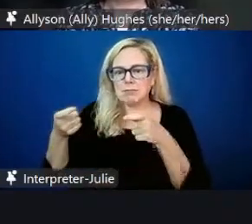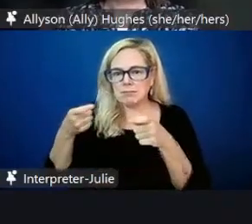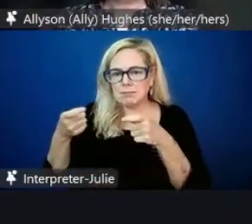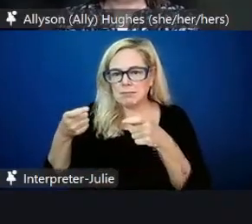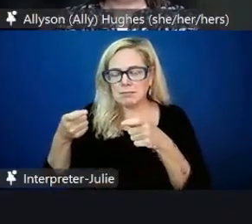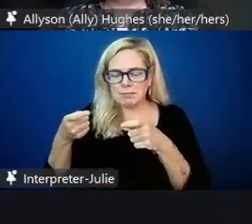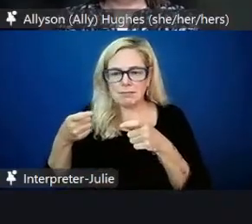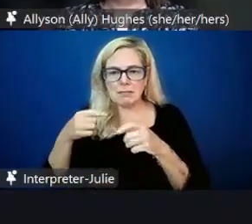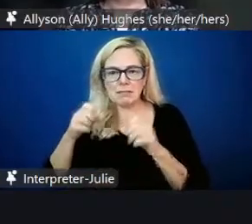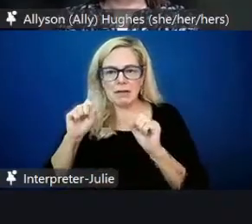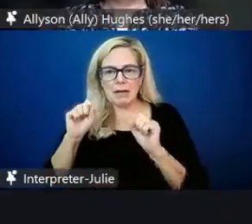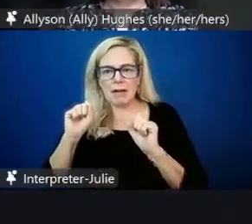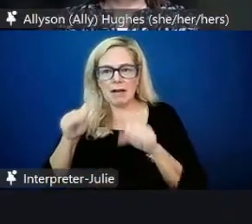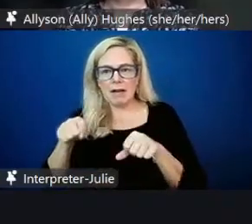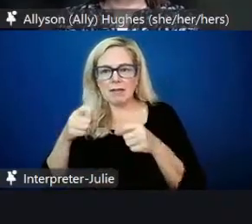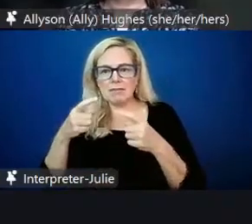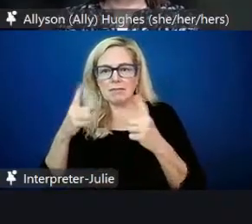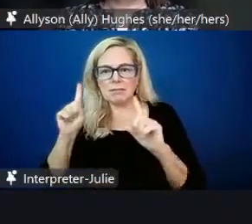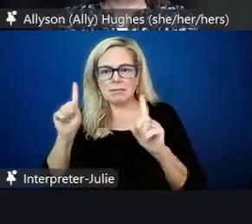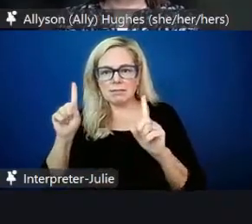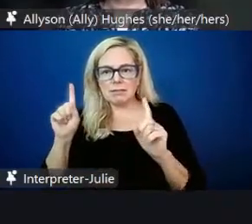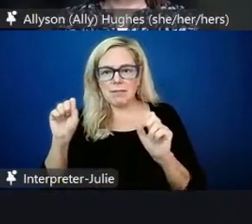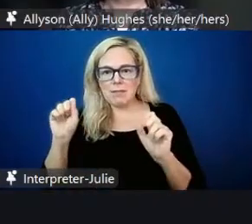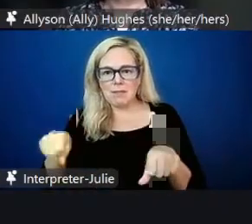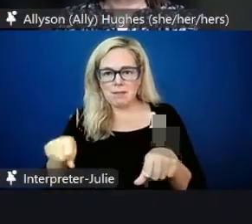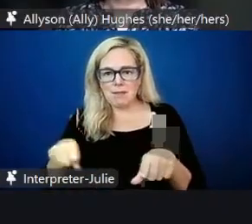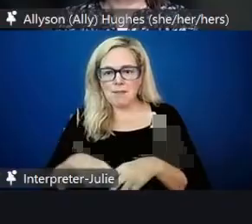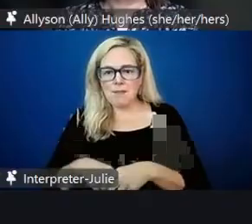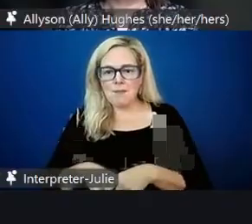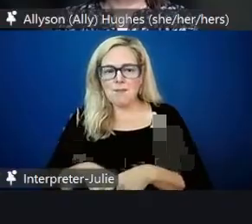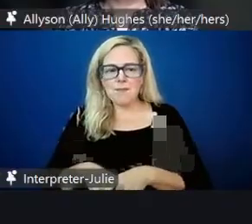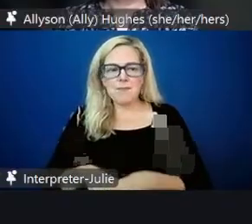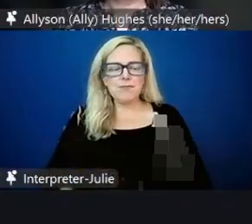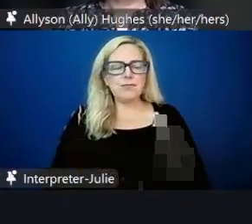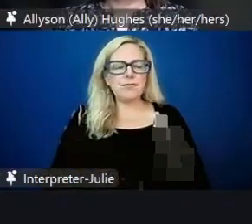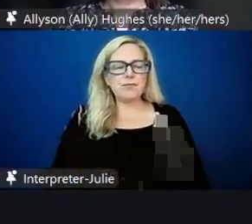We also found people reported the hasty attribution of physical or mental health